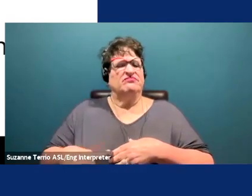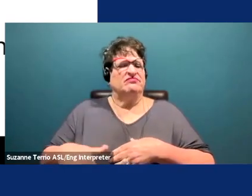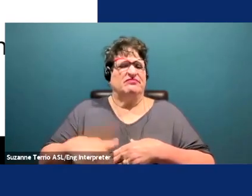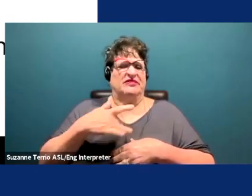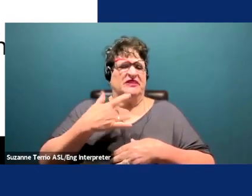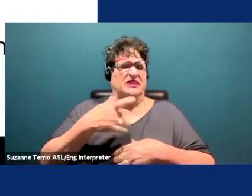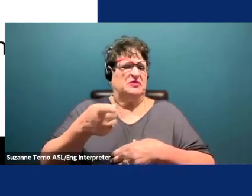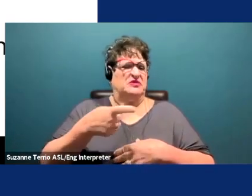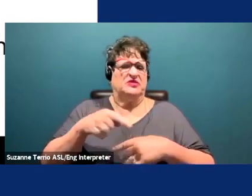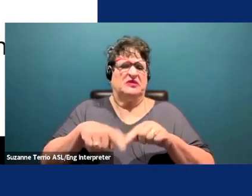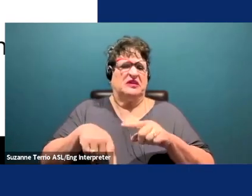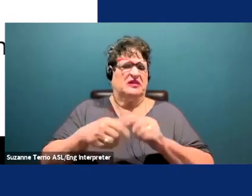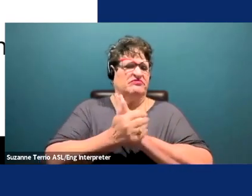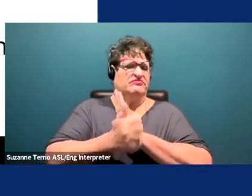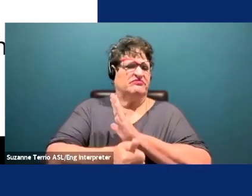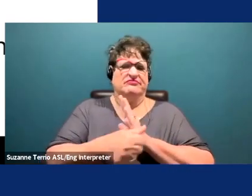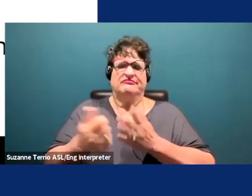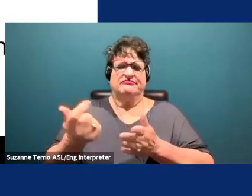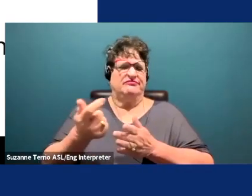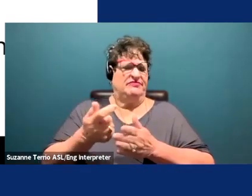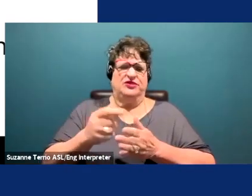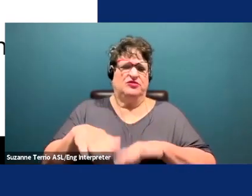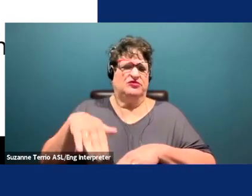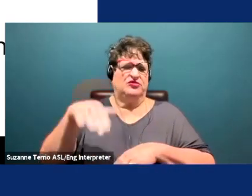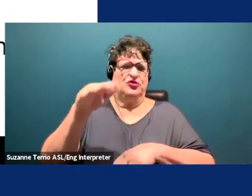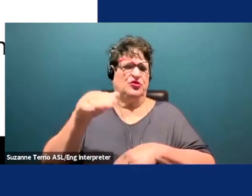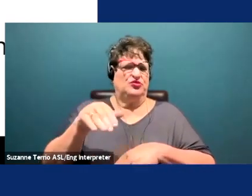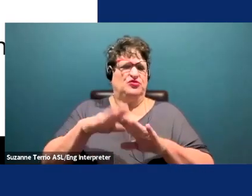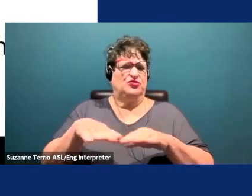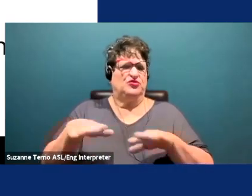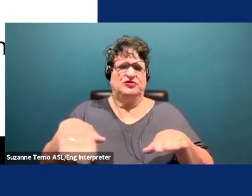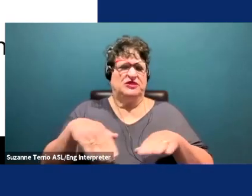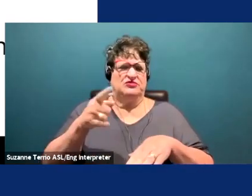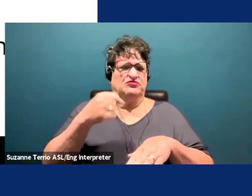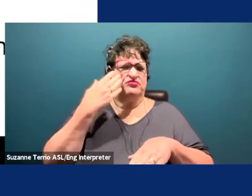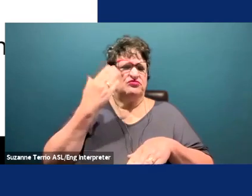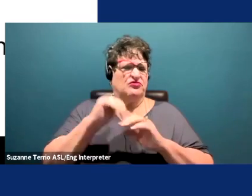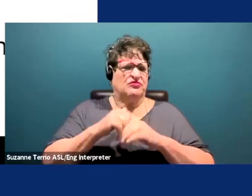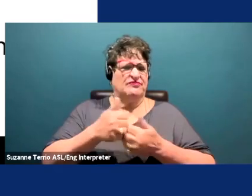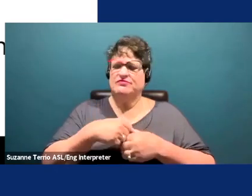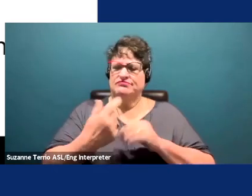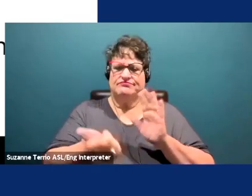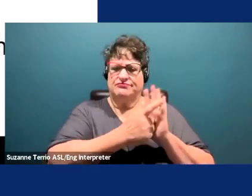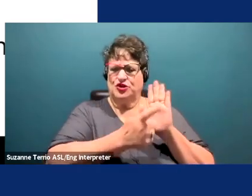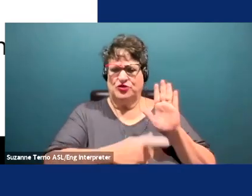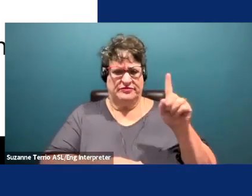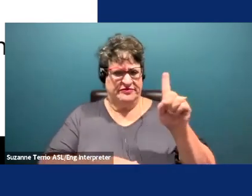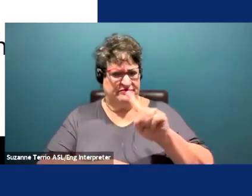unable to safely parent their children. So that would be prohibited. Another one could be denying a person with